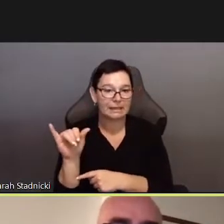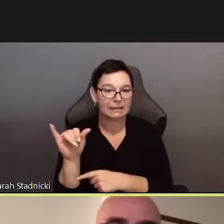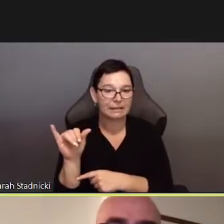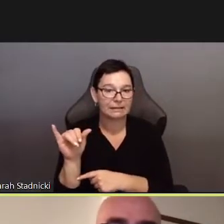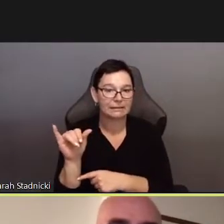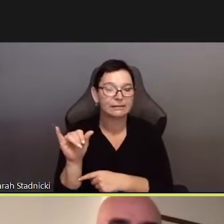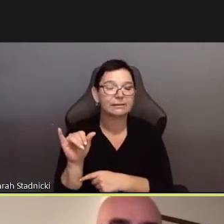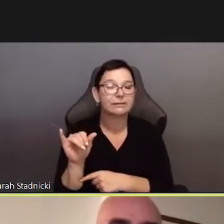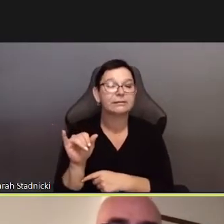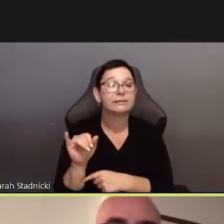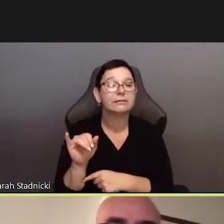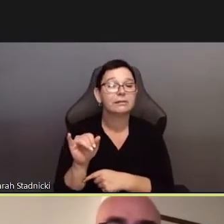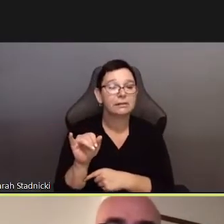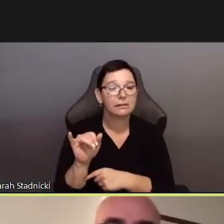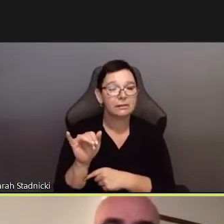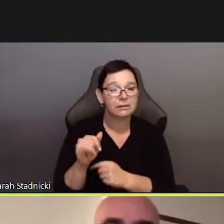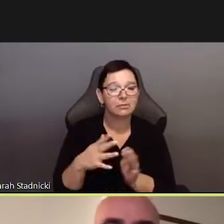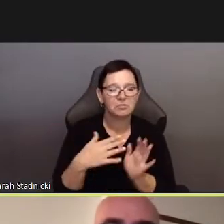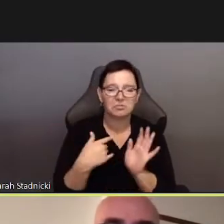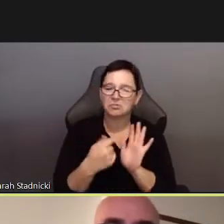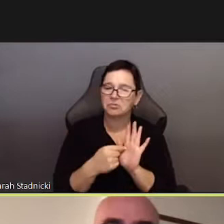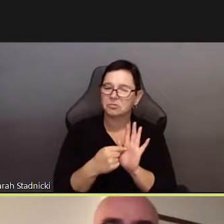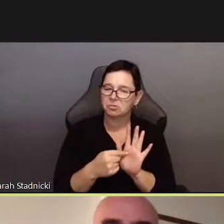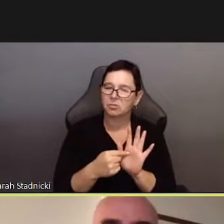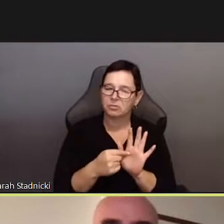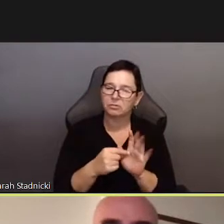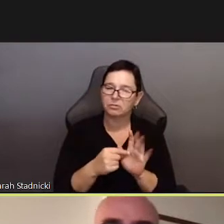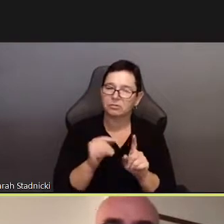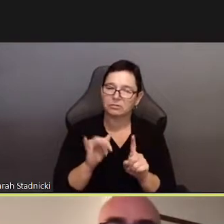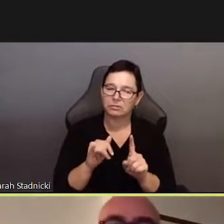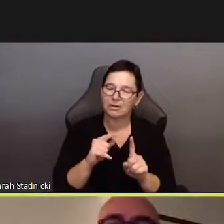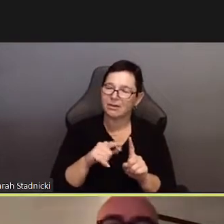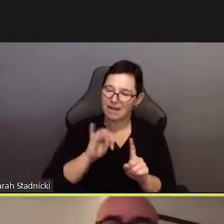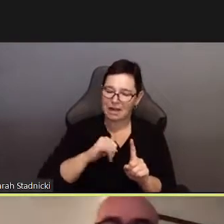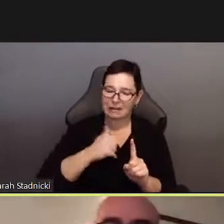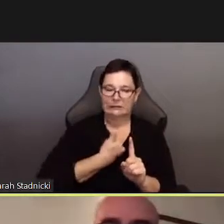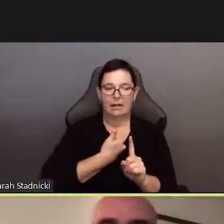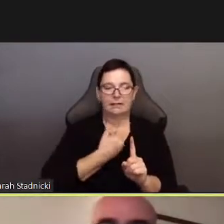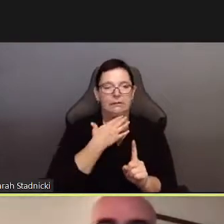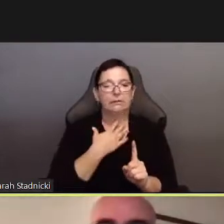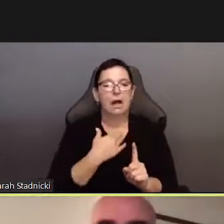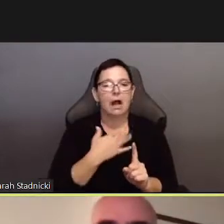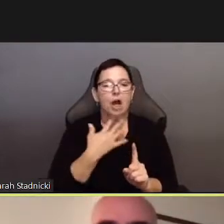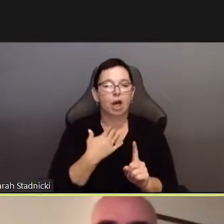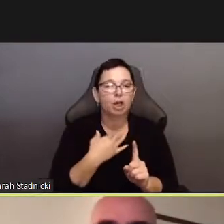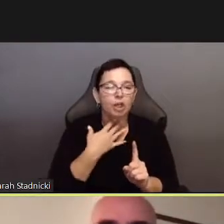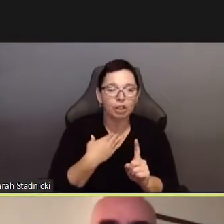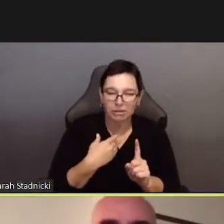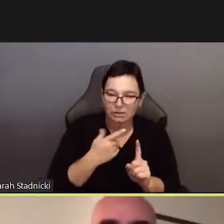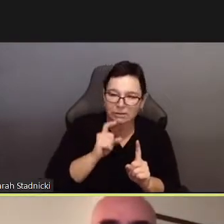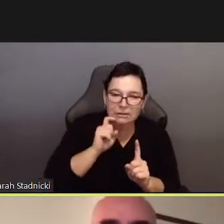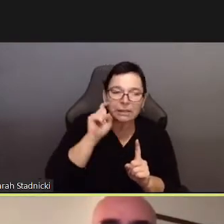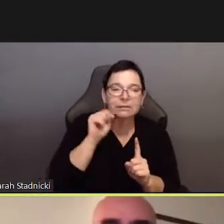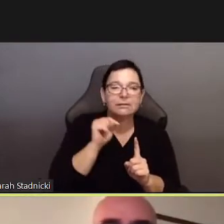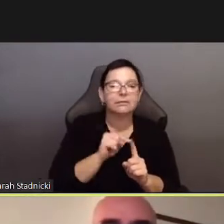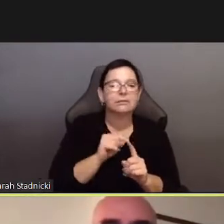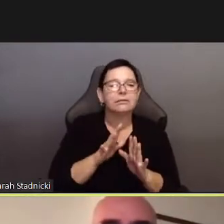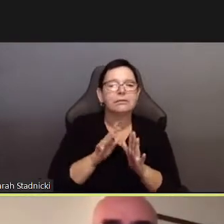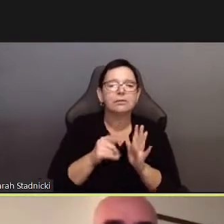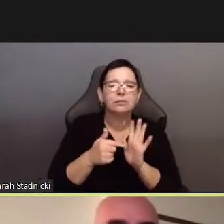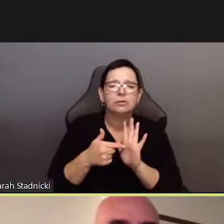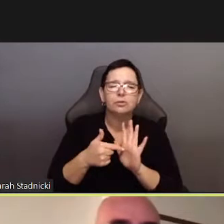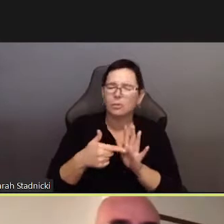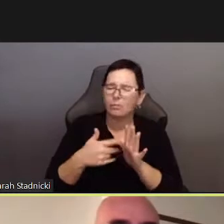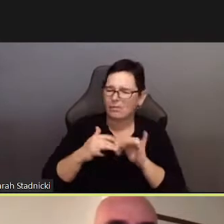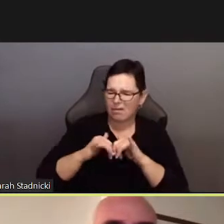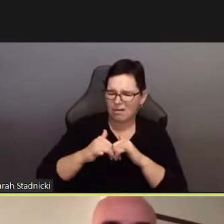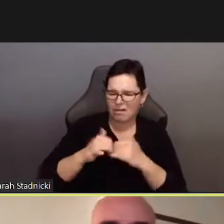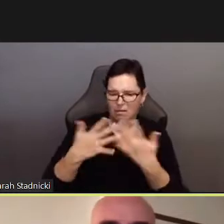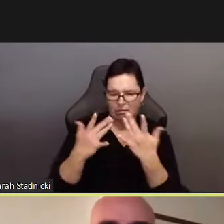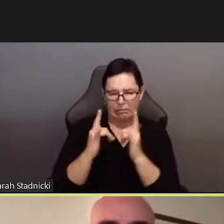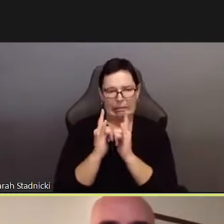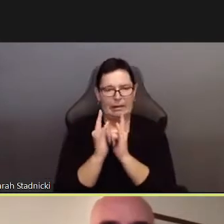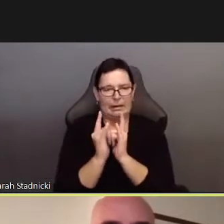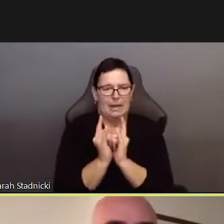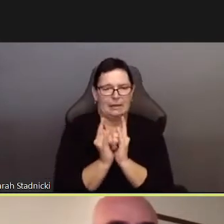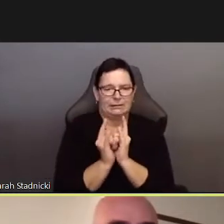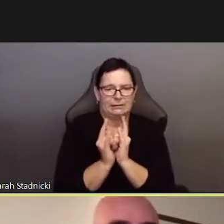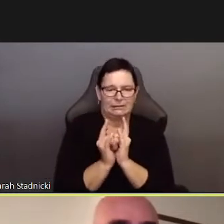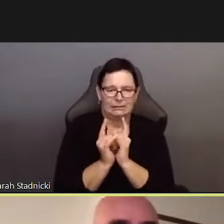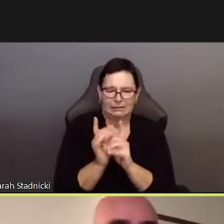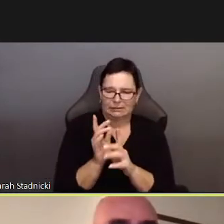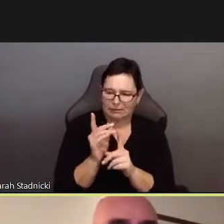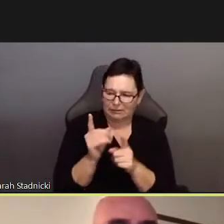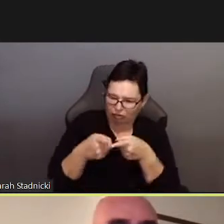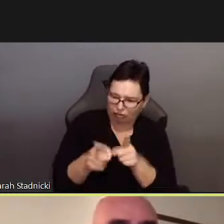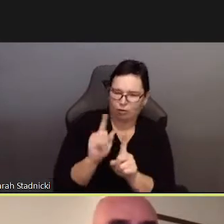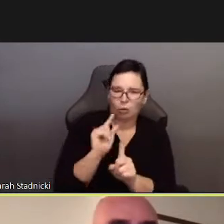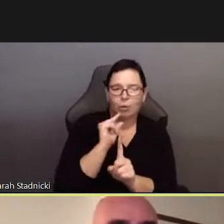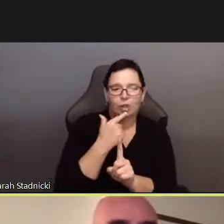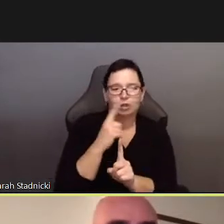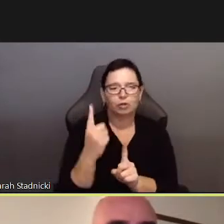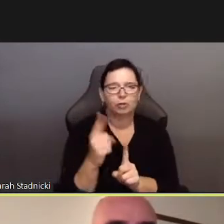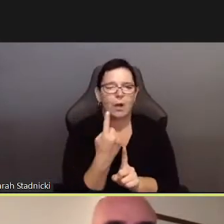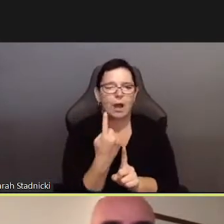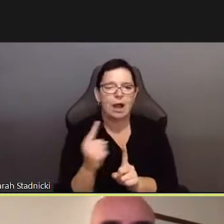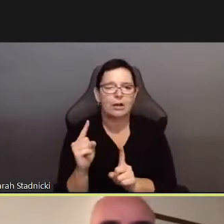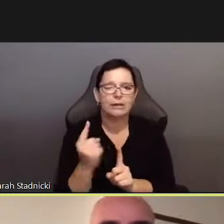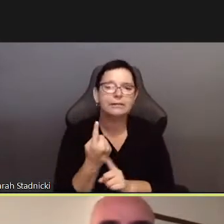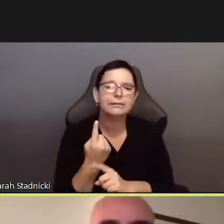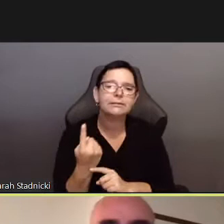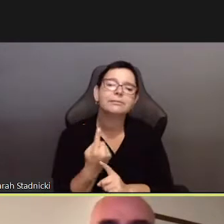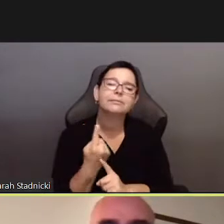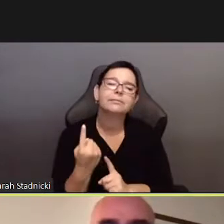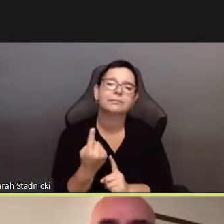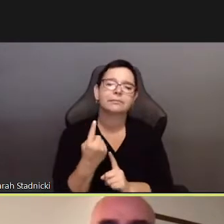I close then with a few lines from Torrey Peter’s recent novel, Detransition Baby.